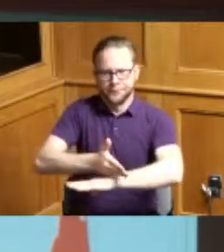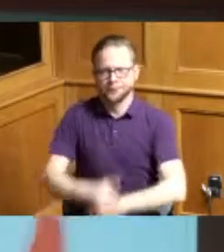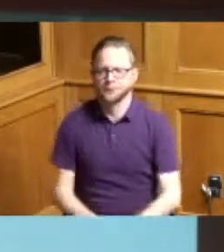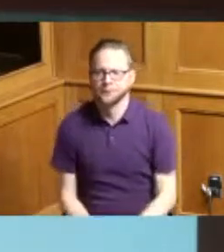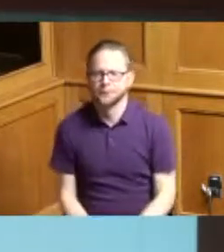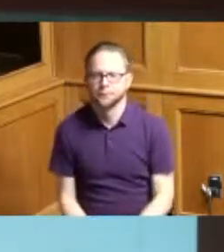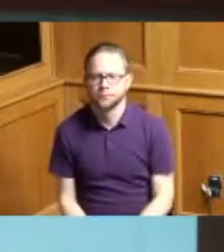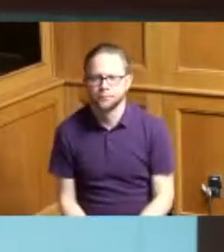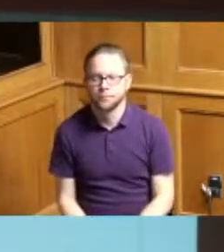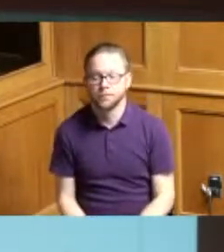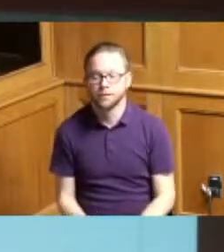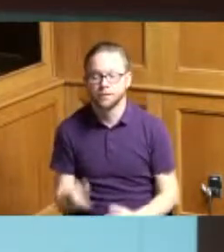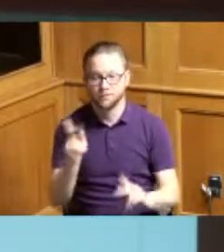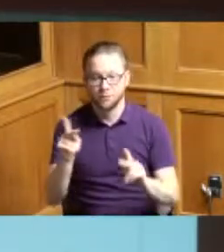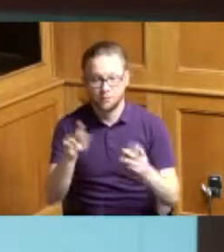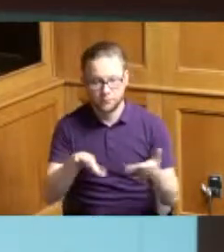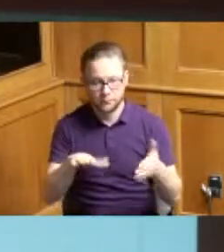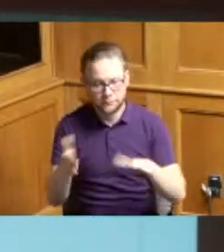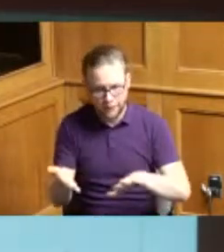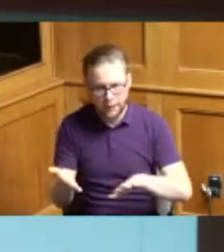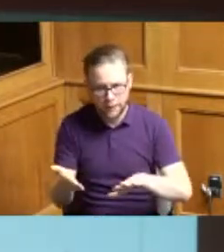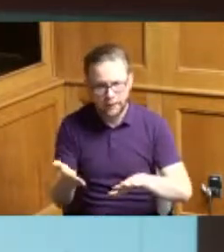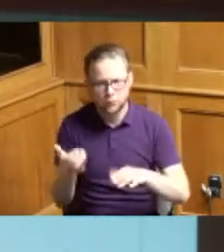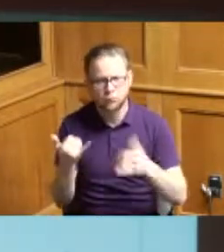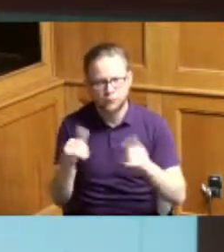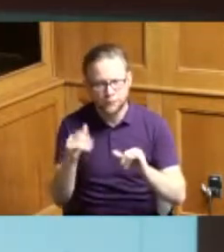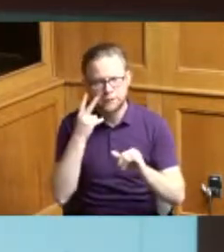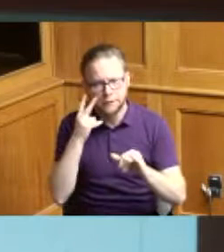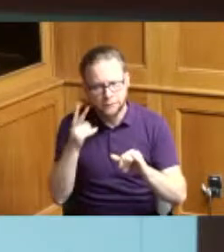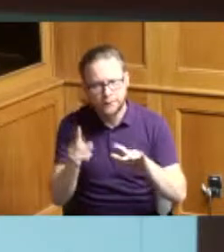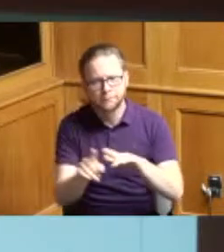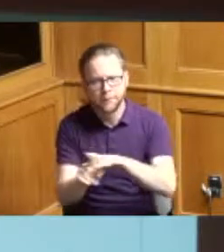deaths continue to play out that we're seeing between four and five deaths per day